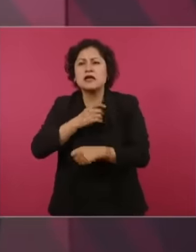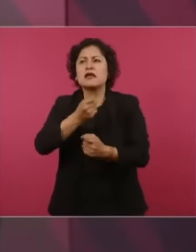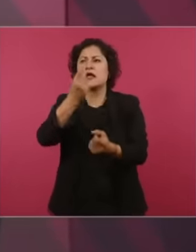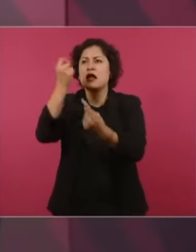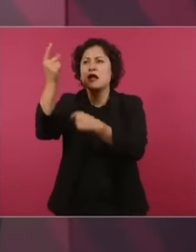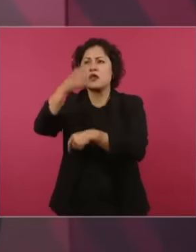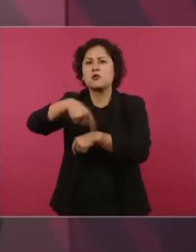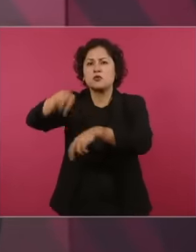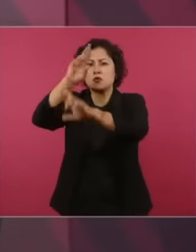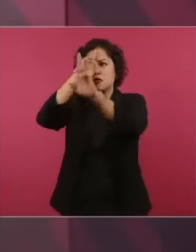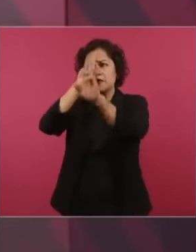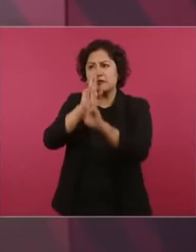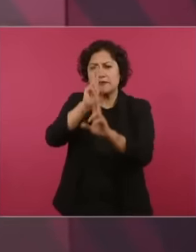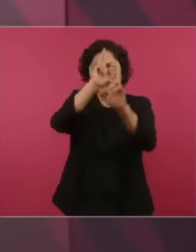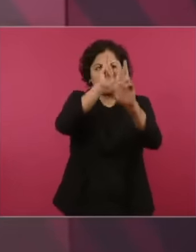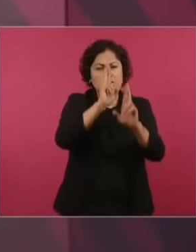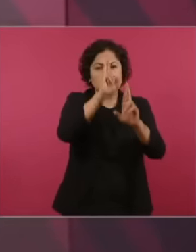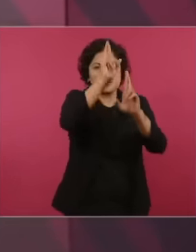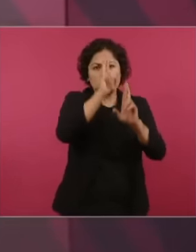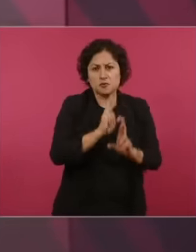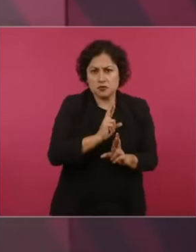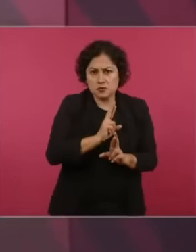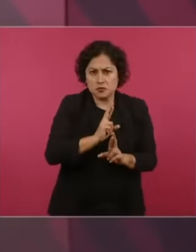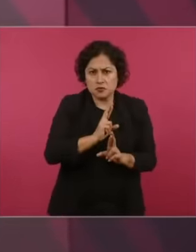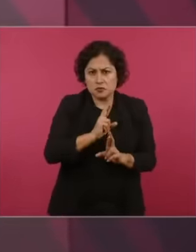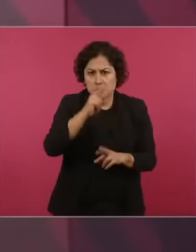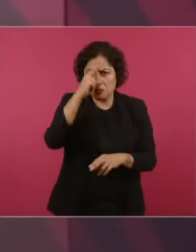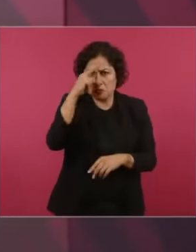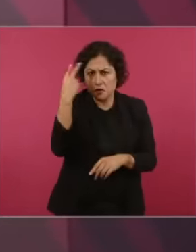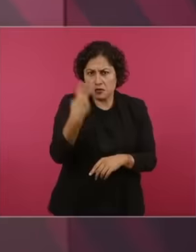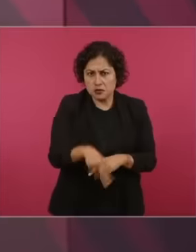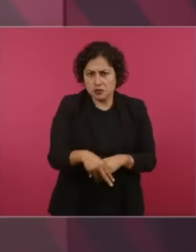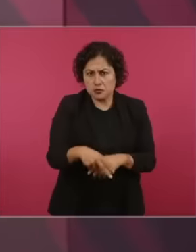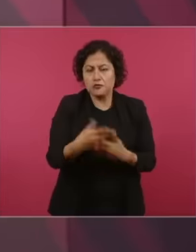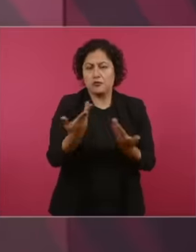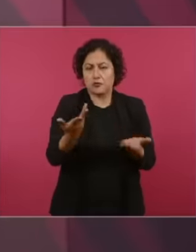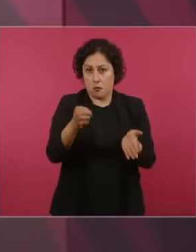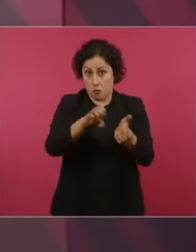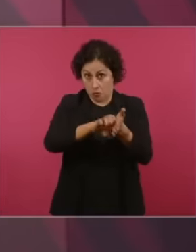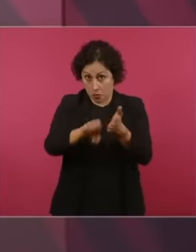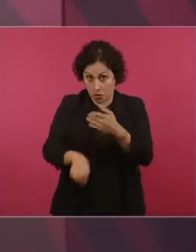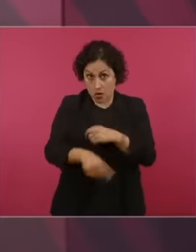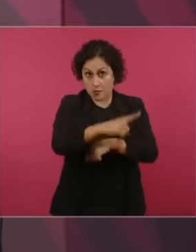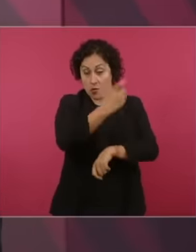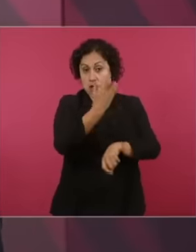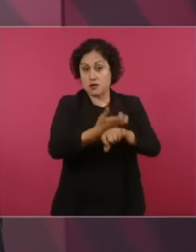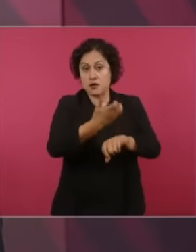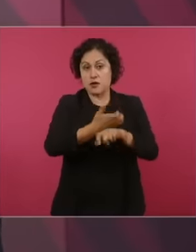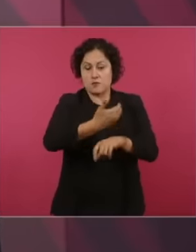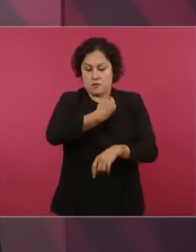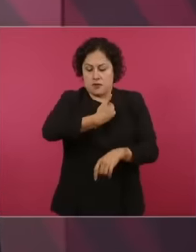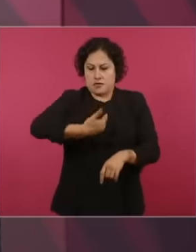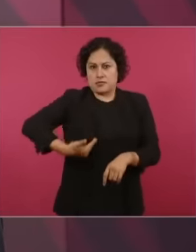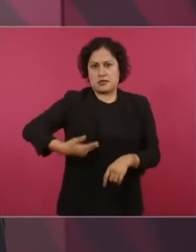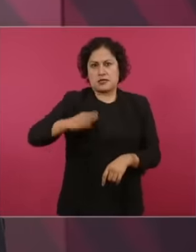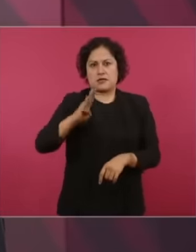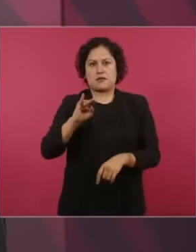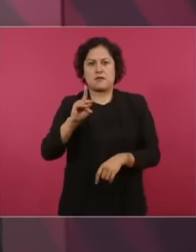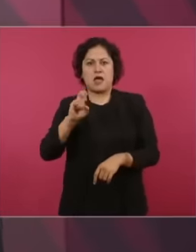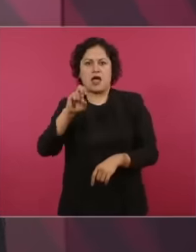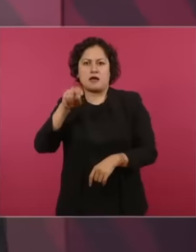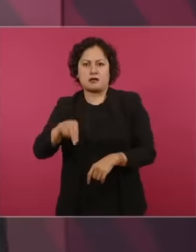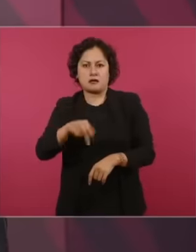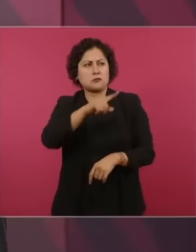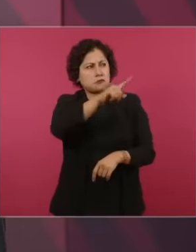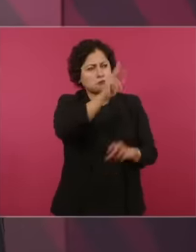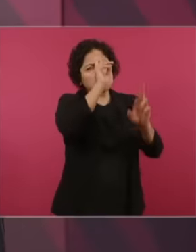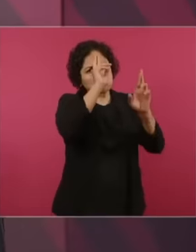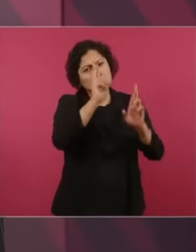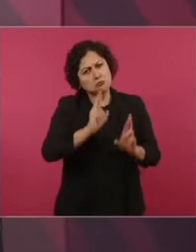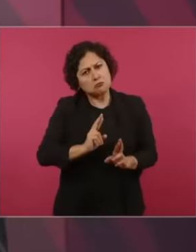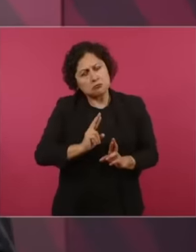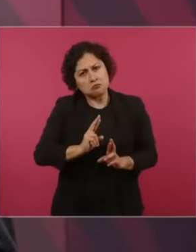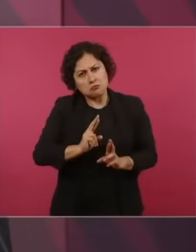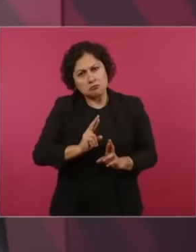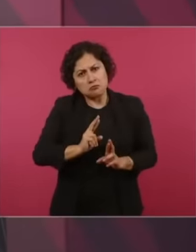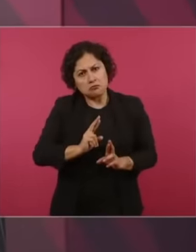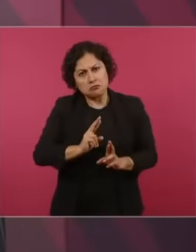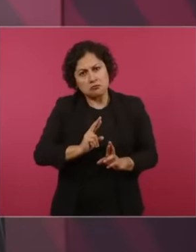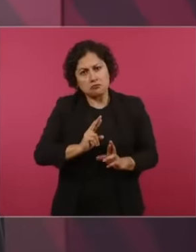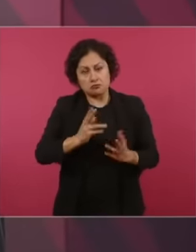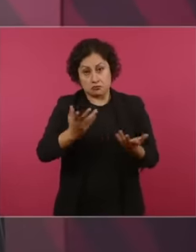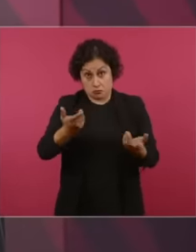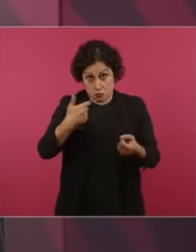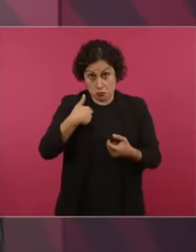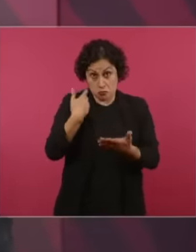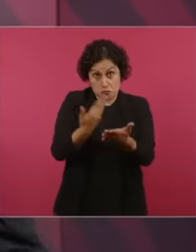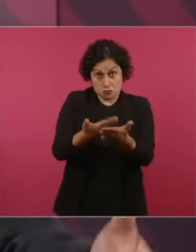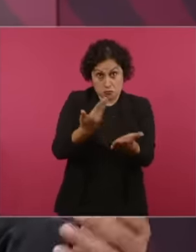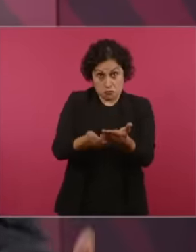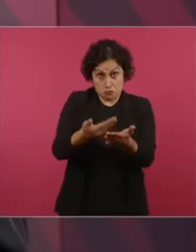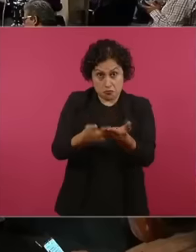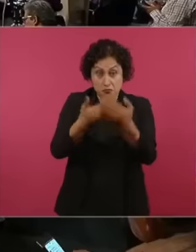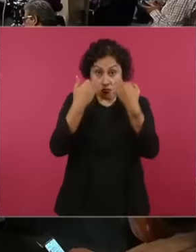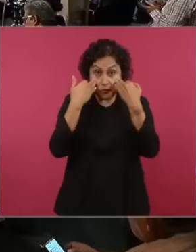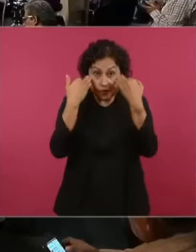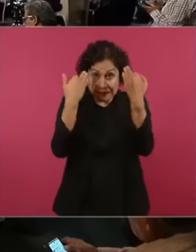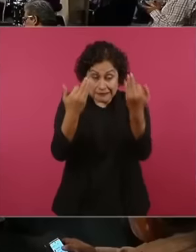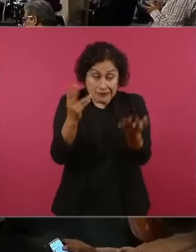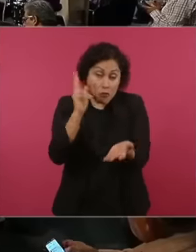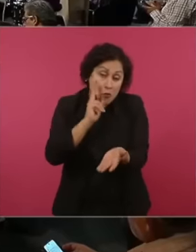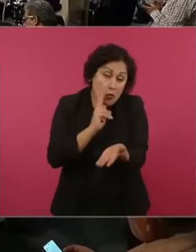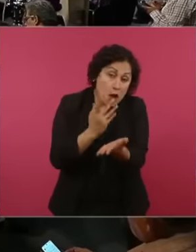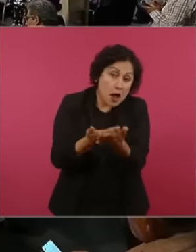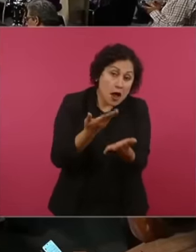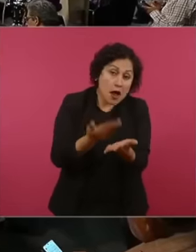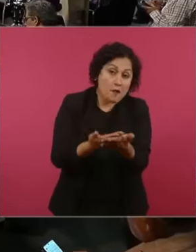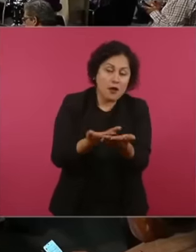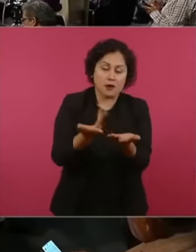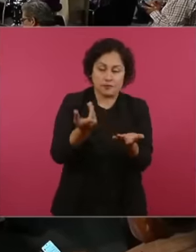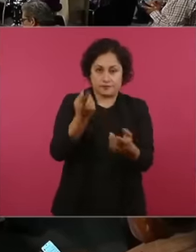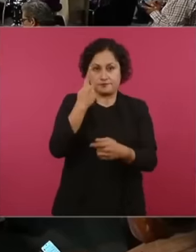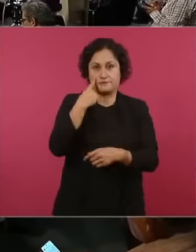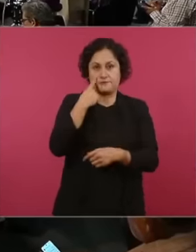Baiden and I can also prove it to you with facts. I have the experience of having